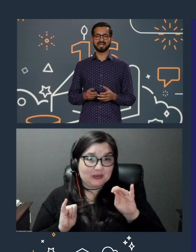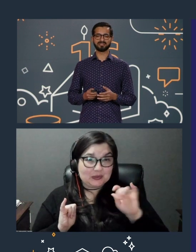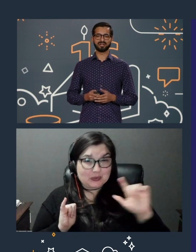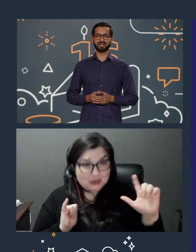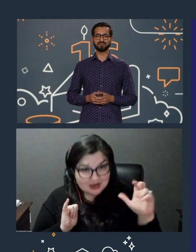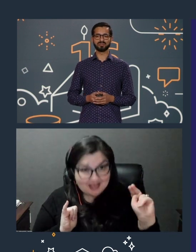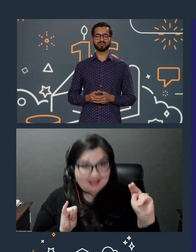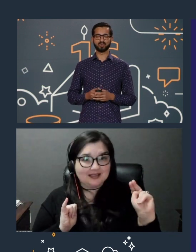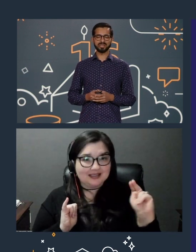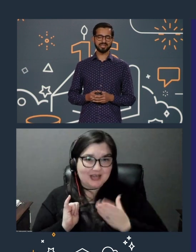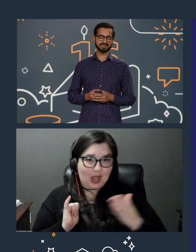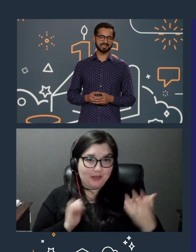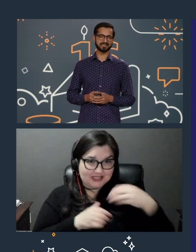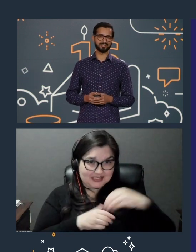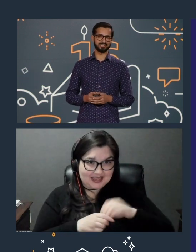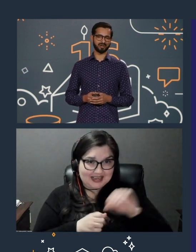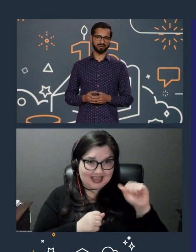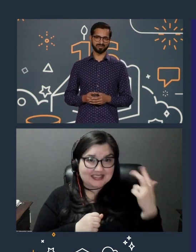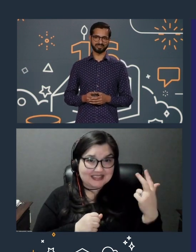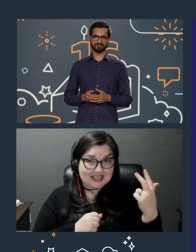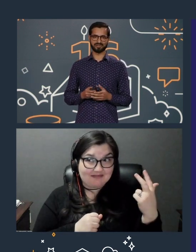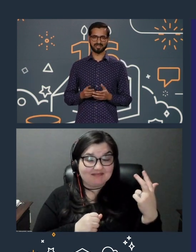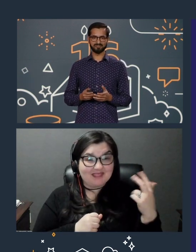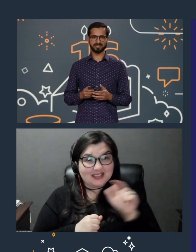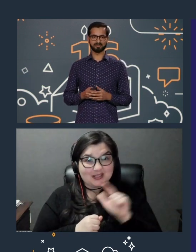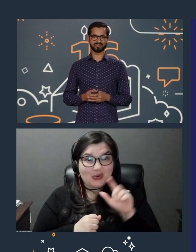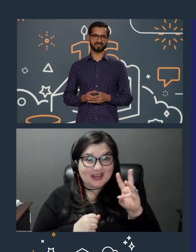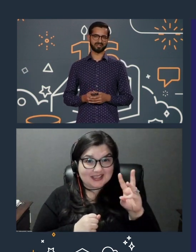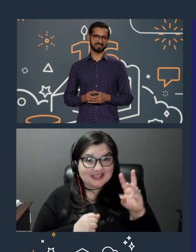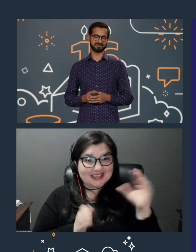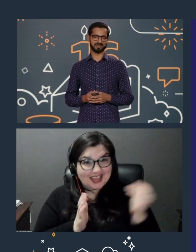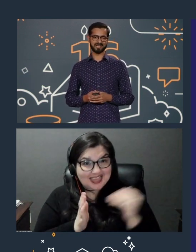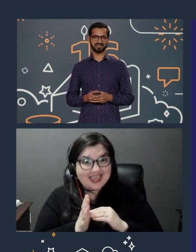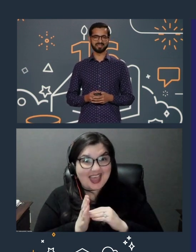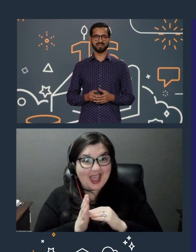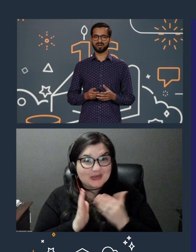That's almost 26,000 objects for every person on this planet